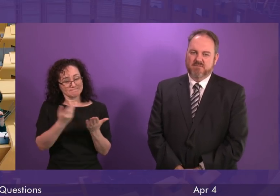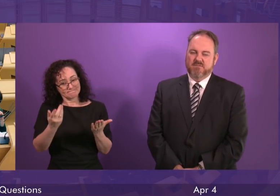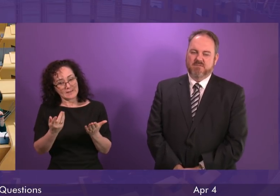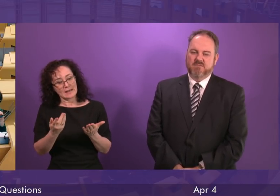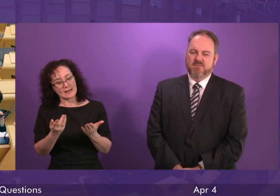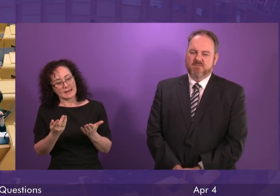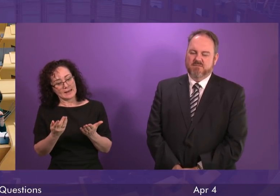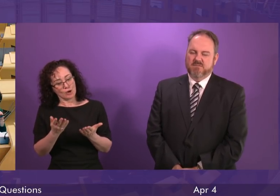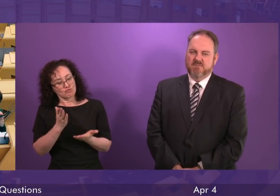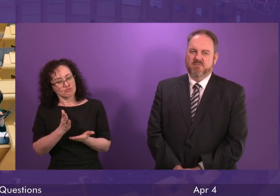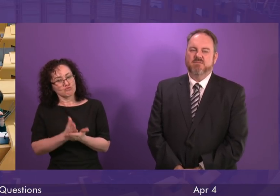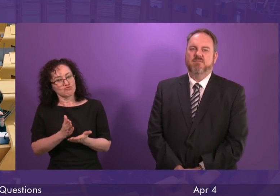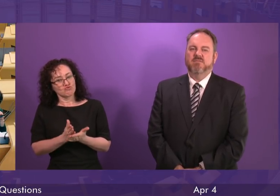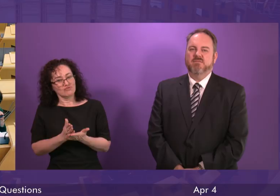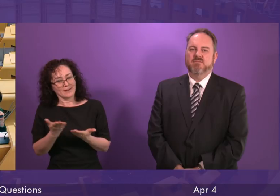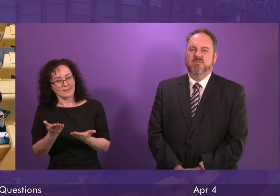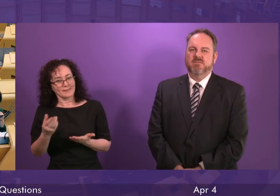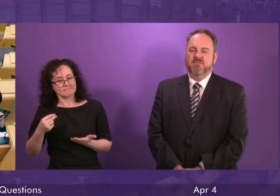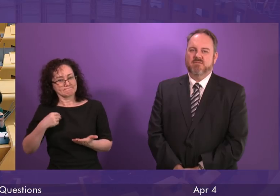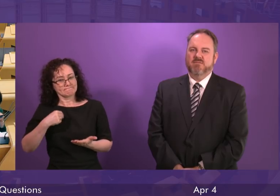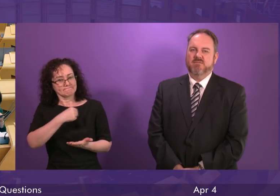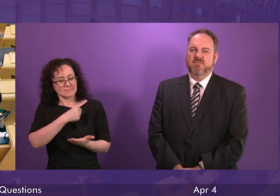needs of those for whom they prescribe. The disparity between the opiate replacement therapy